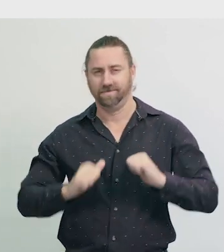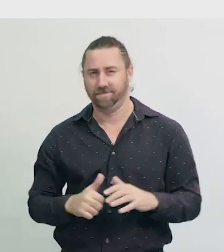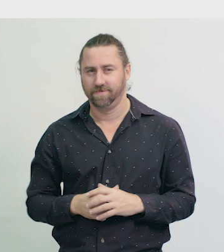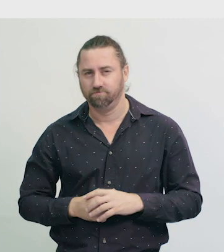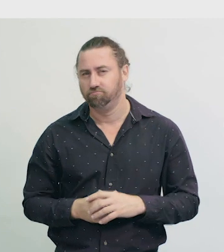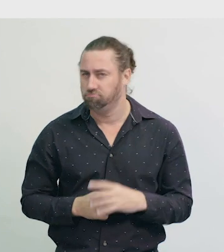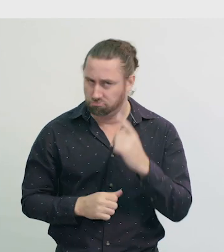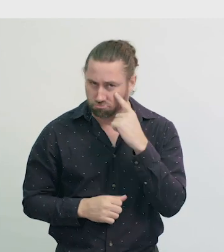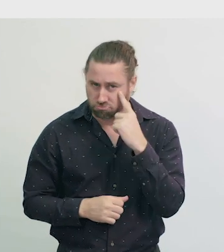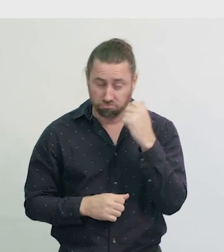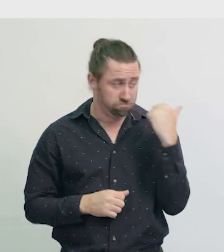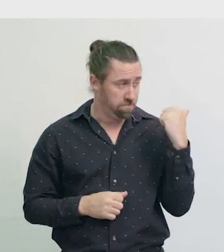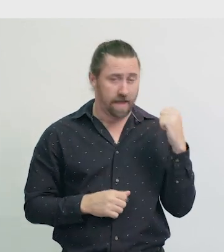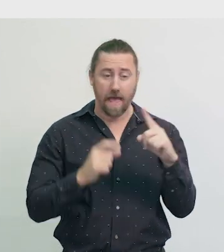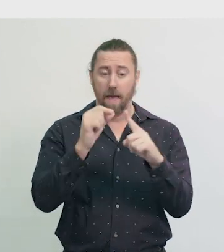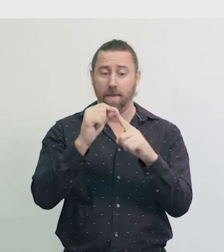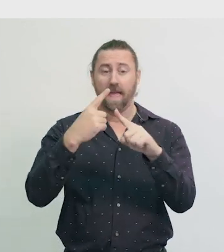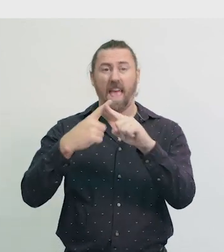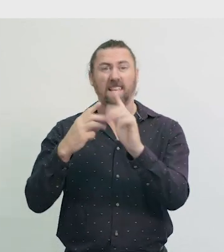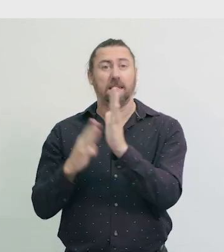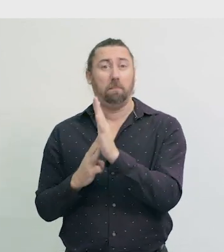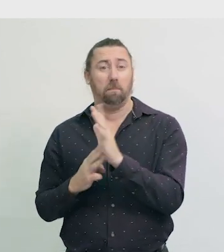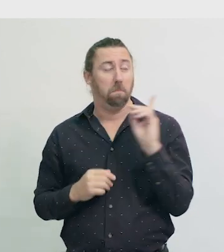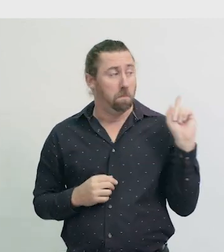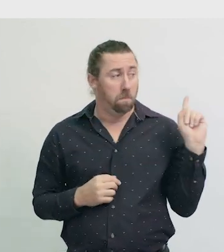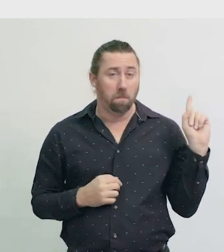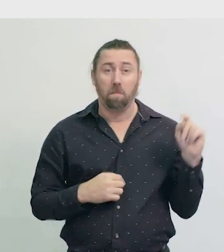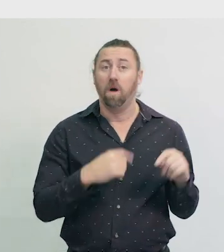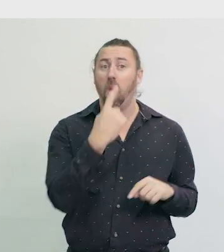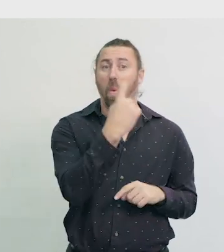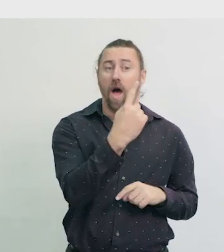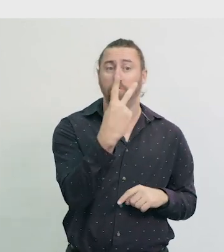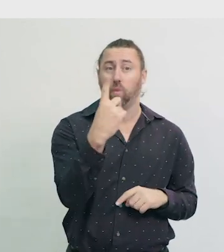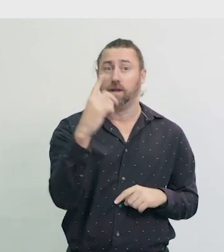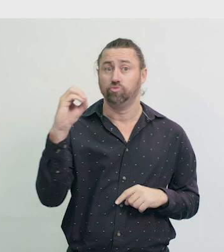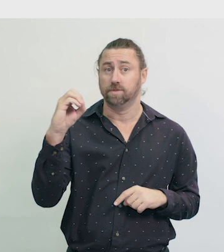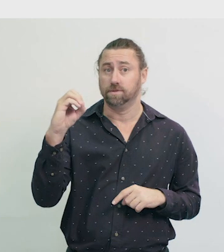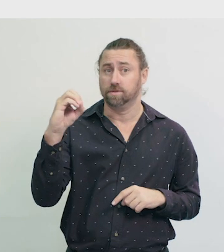Let's have a look at Angle 'P-X-M', which is 121 degrees.